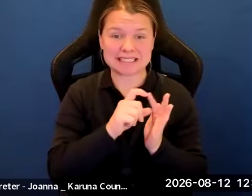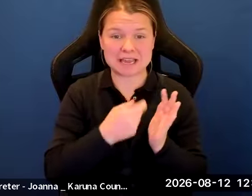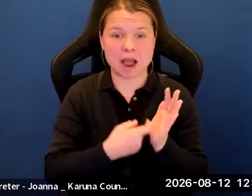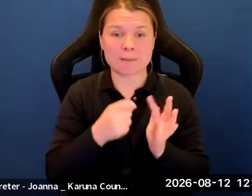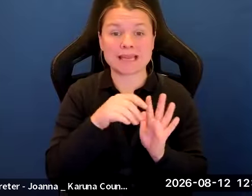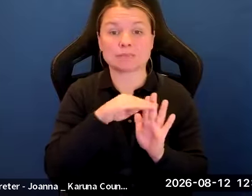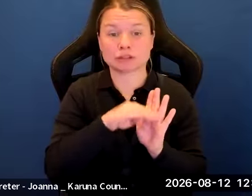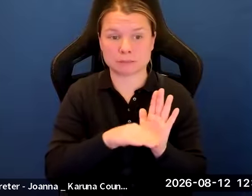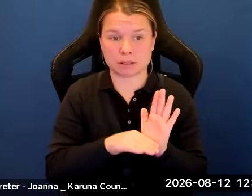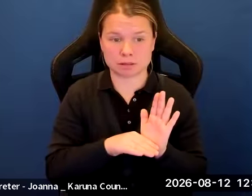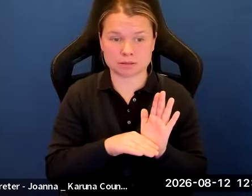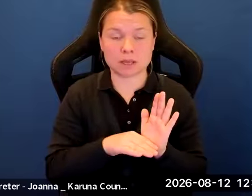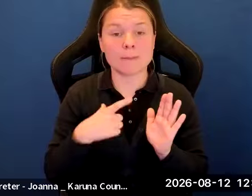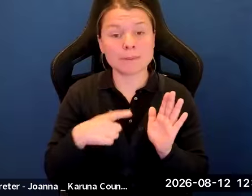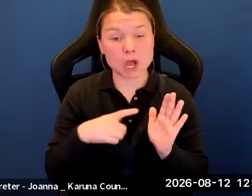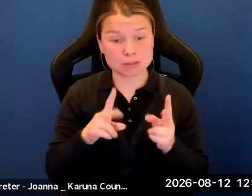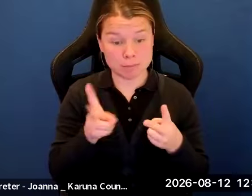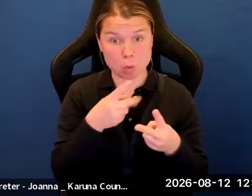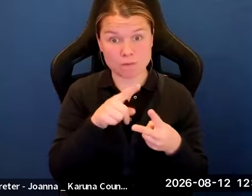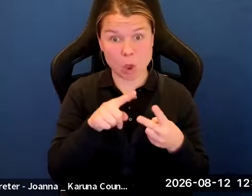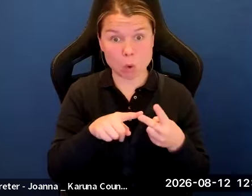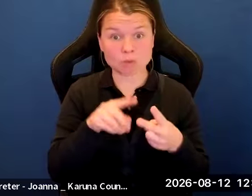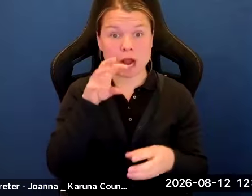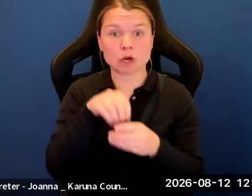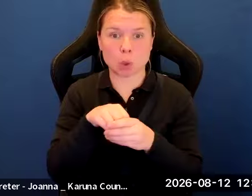matrix. And please also read the NDRP Research Agenda and